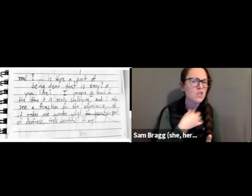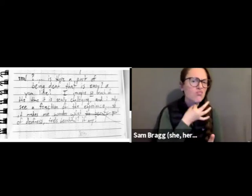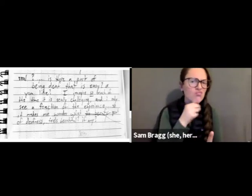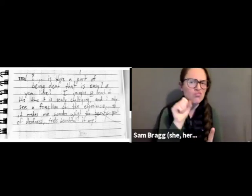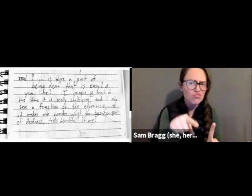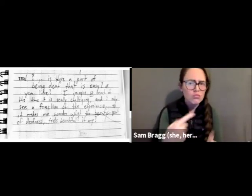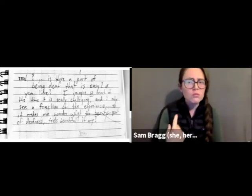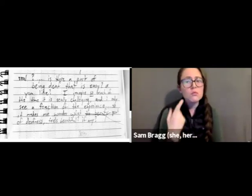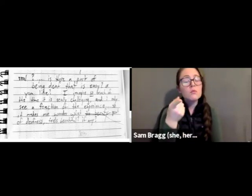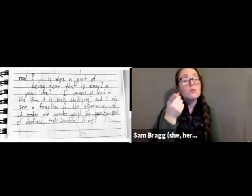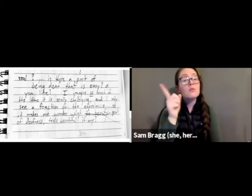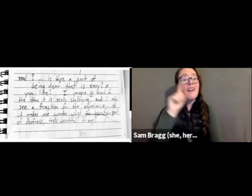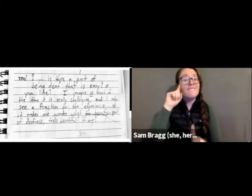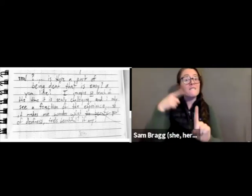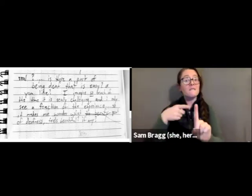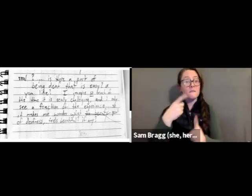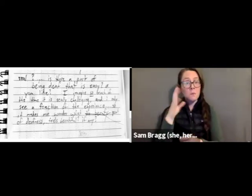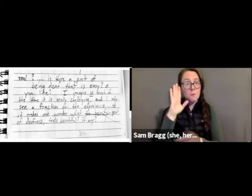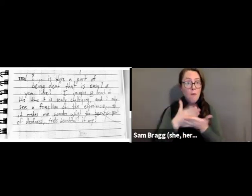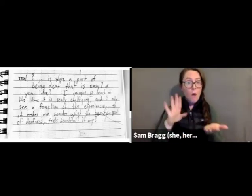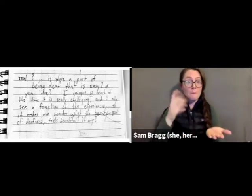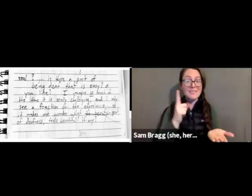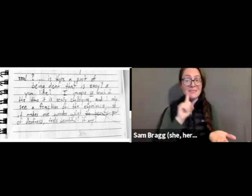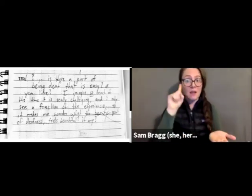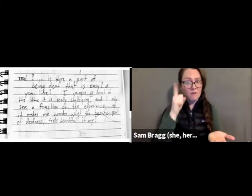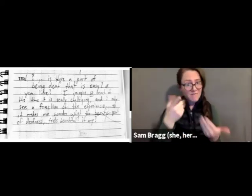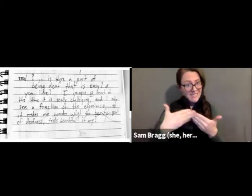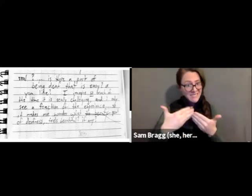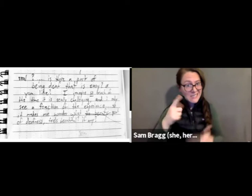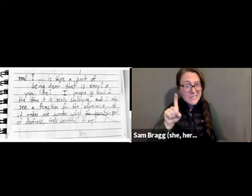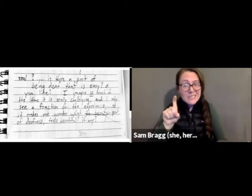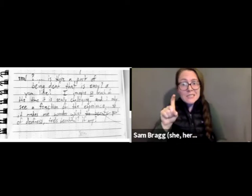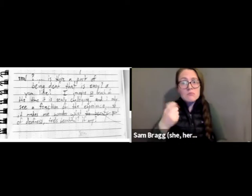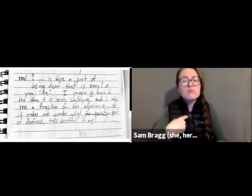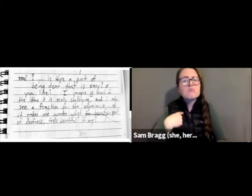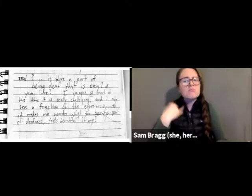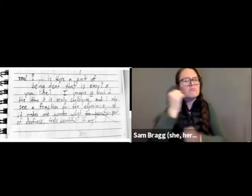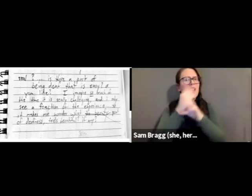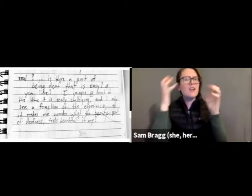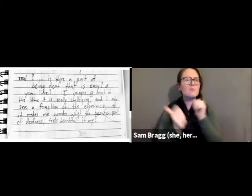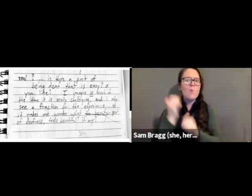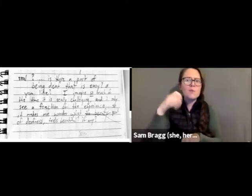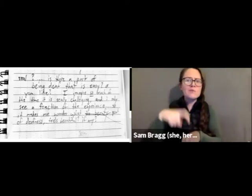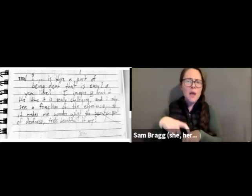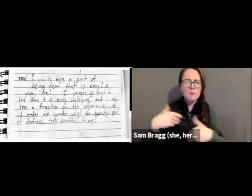They said I have a question is there a part of being deaf that is easy because the teacher told